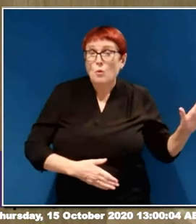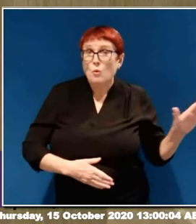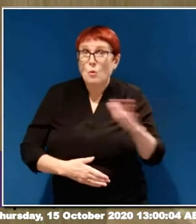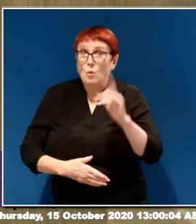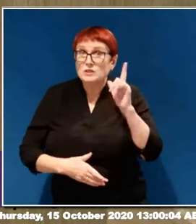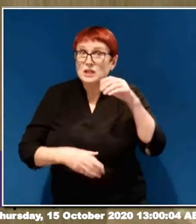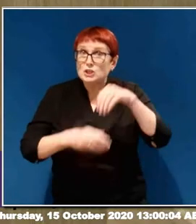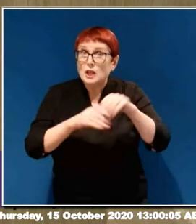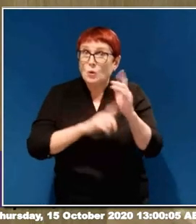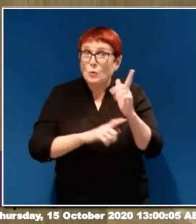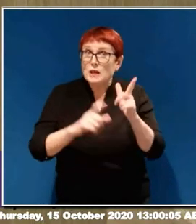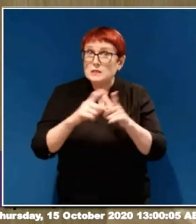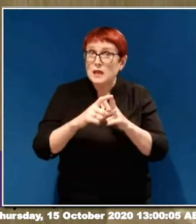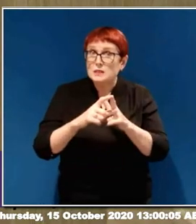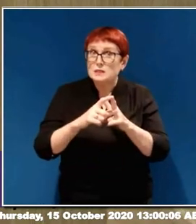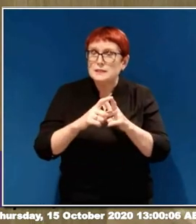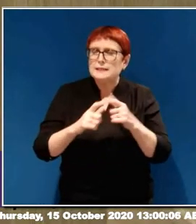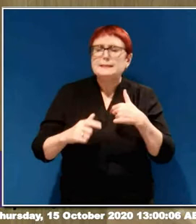I couldn't answer that. OK.